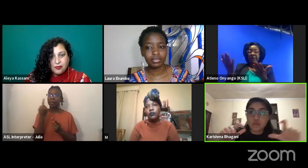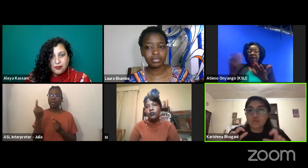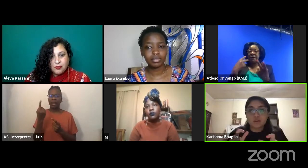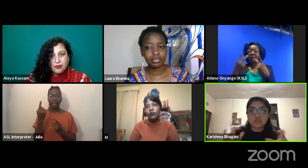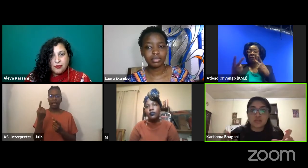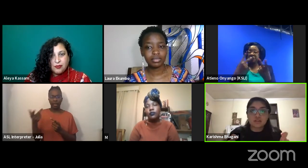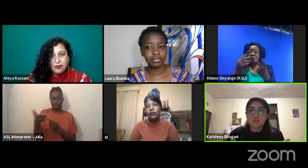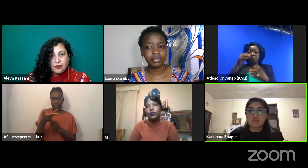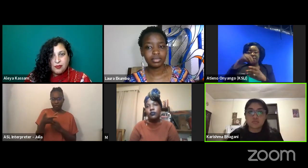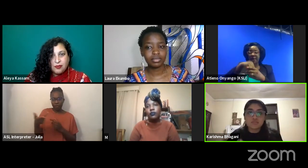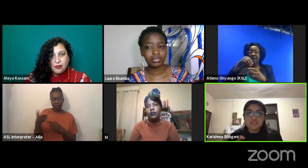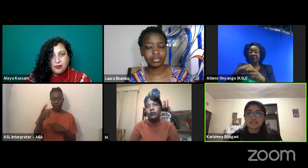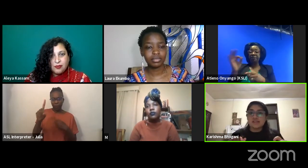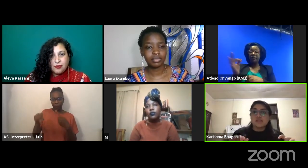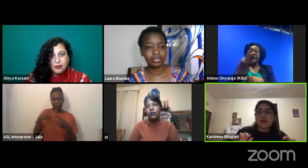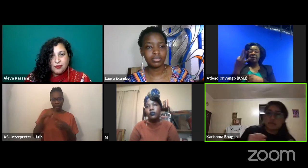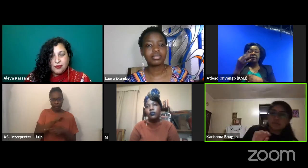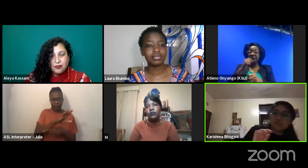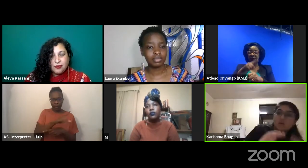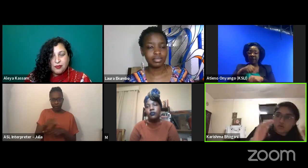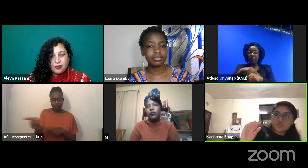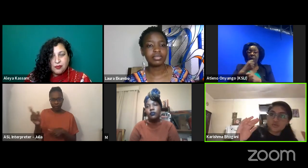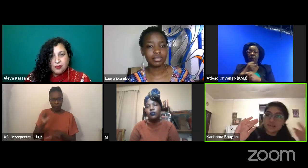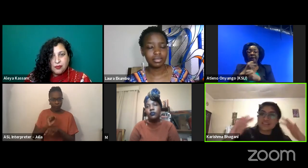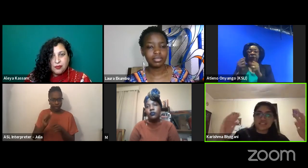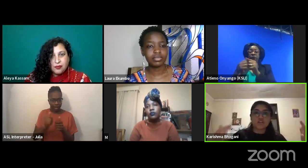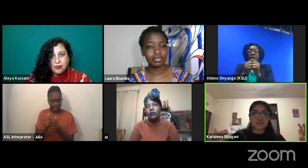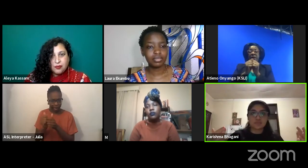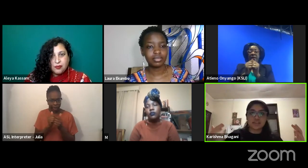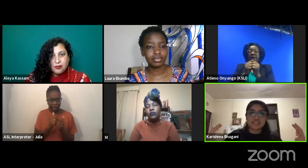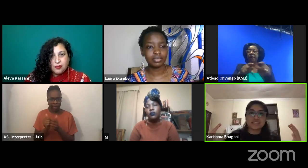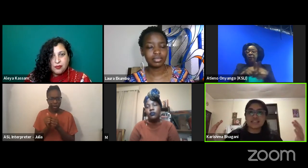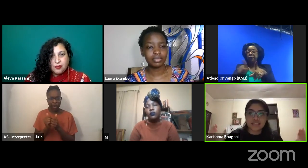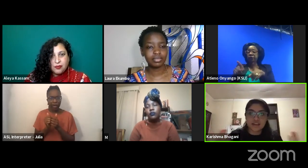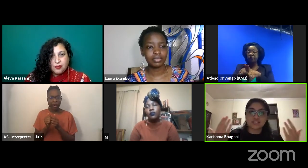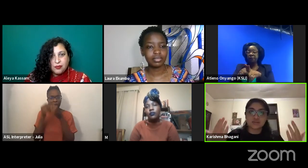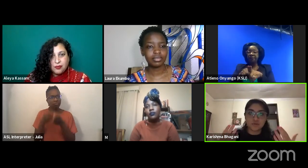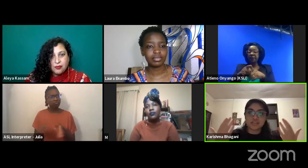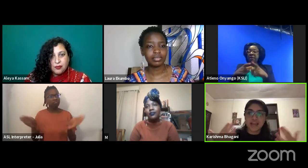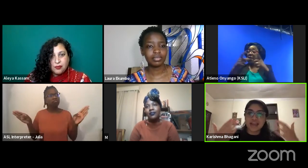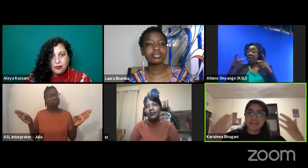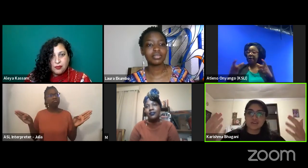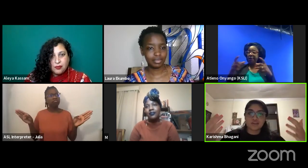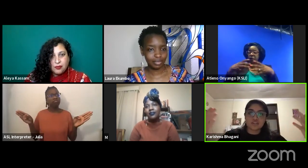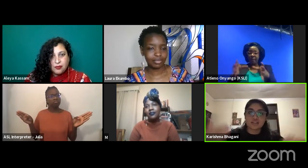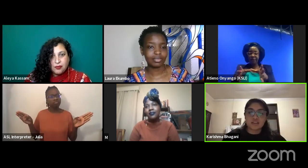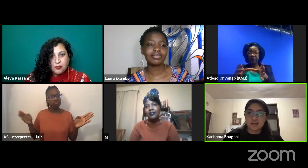when you work together in your own process, but then also in this larger community that is there to support and guide and nurture